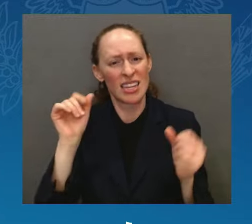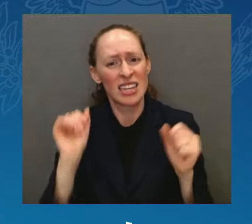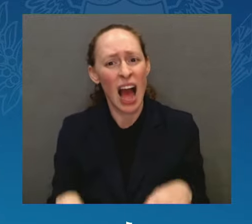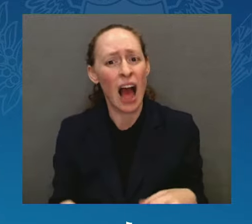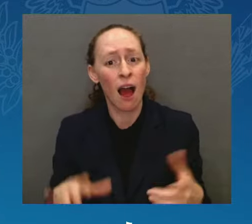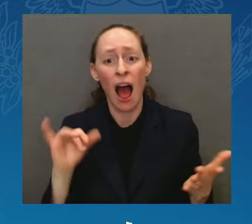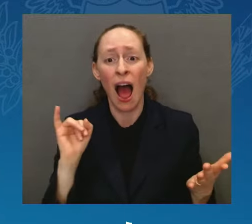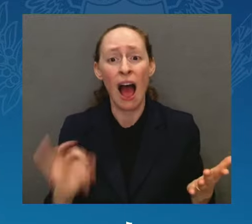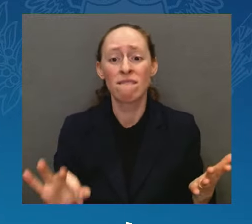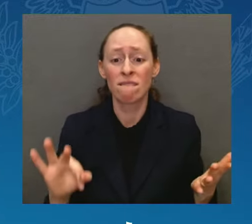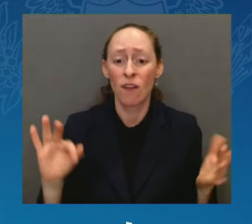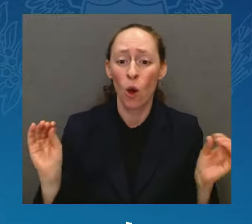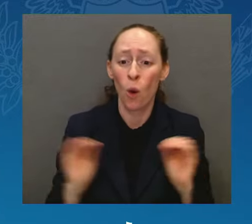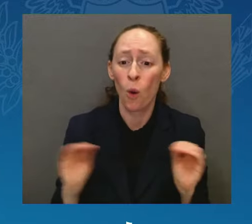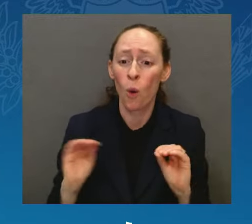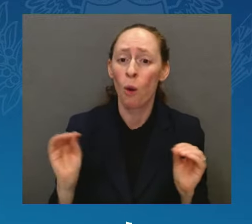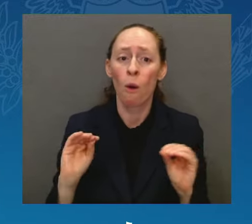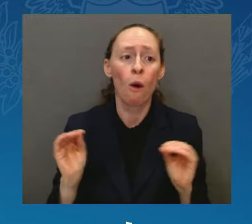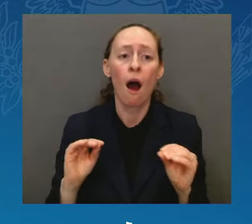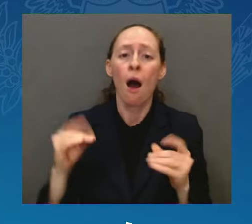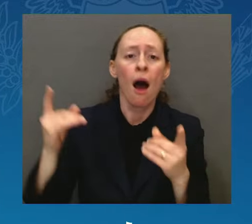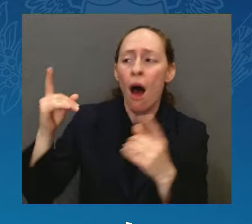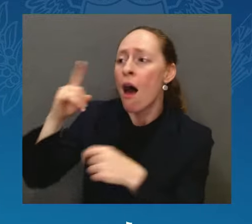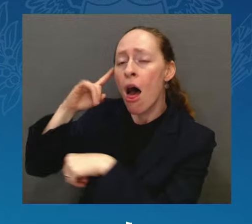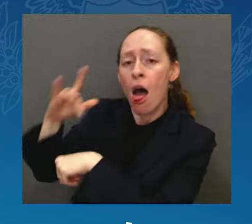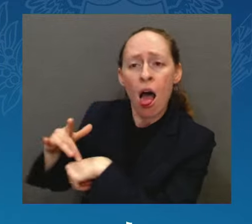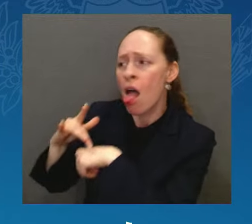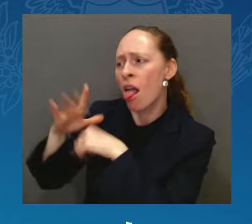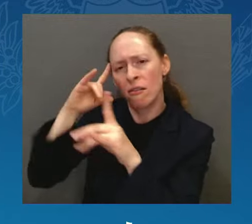and their determination to build a brighter future,